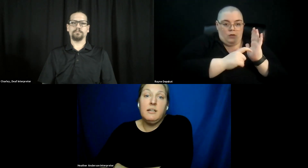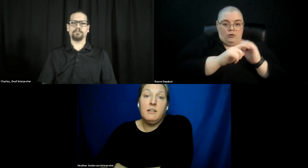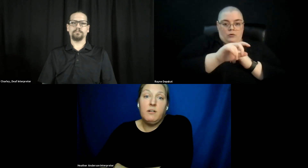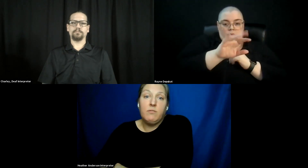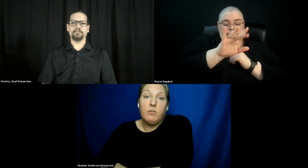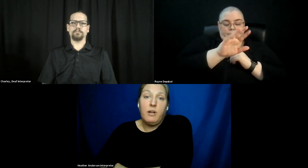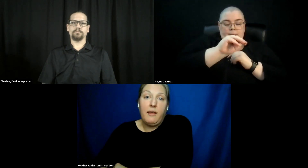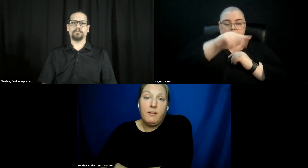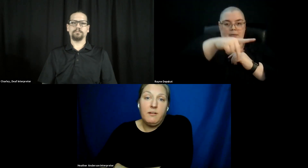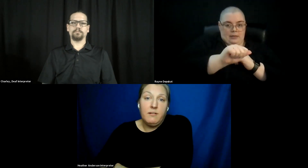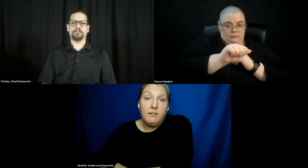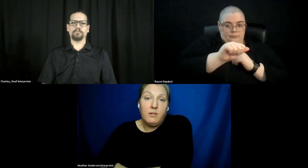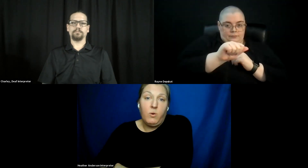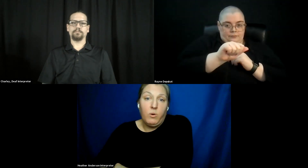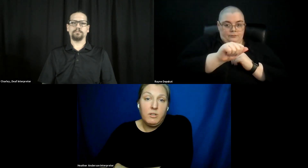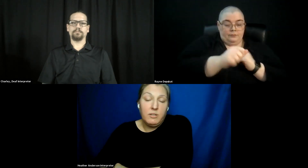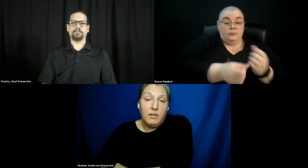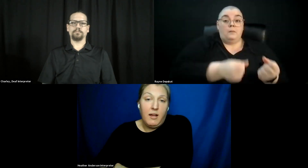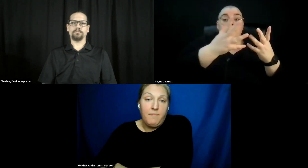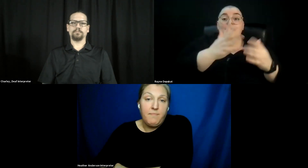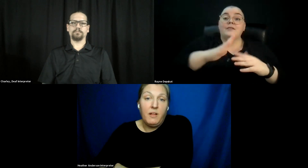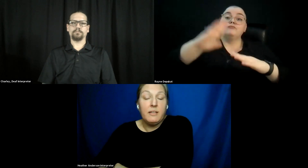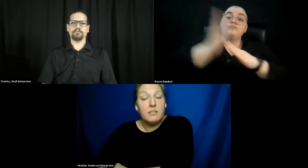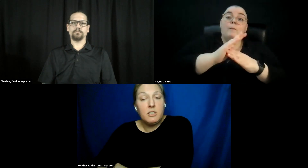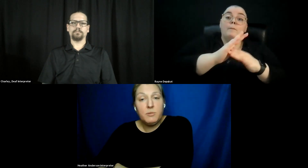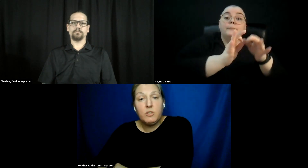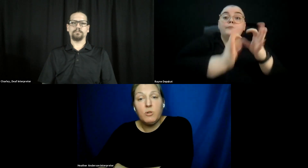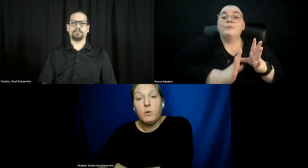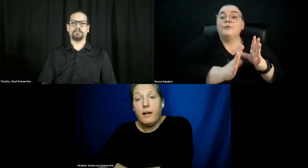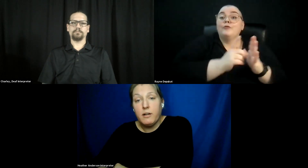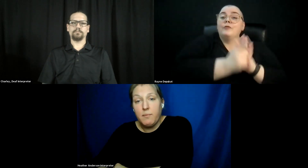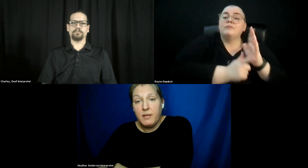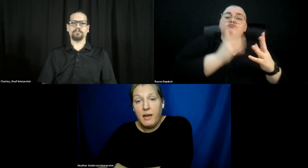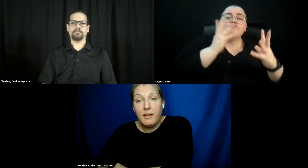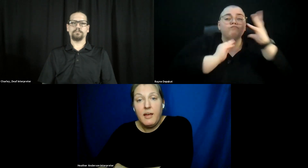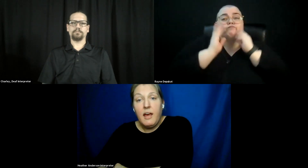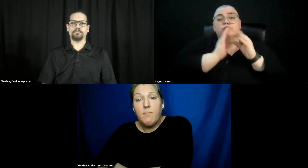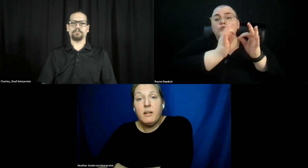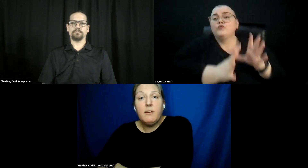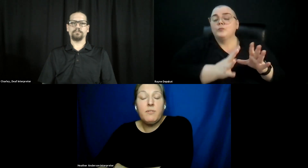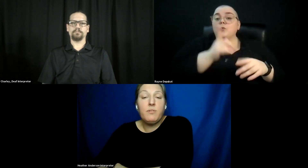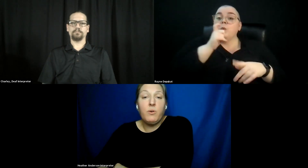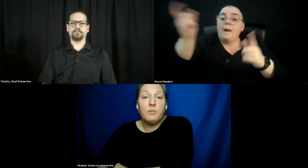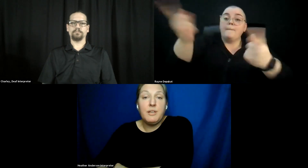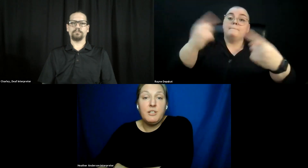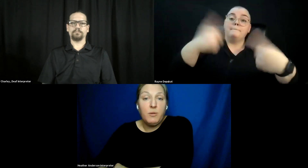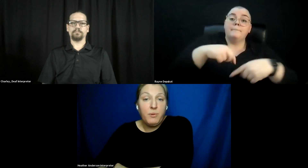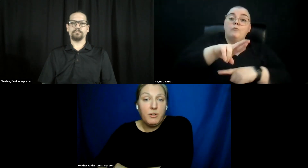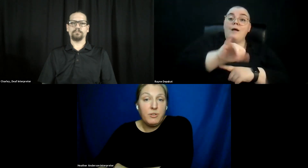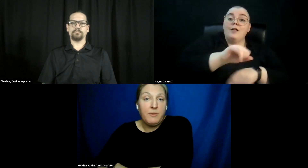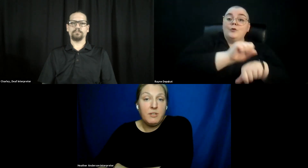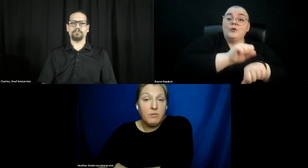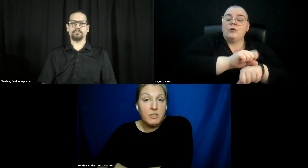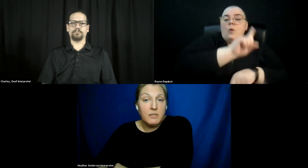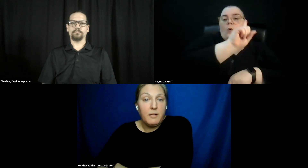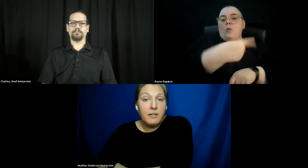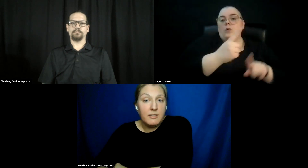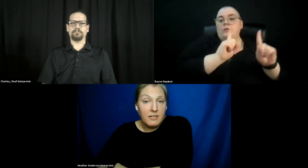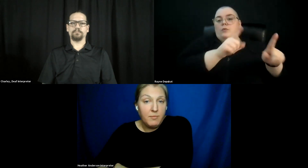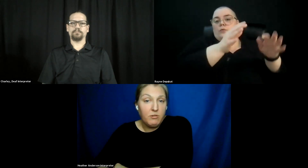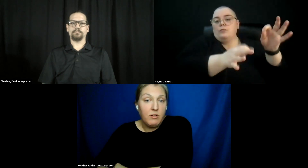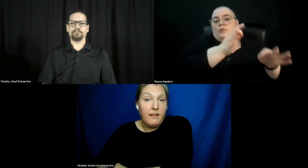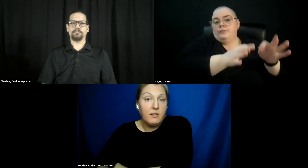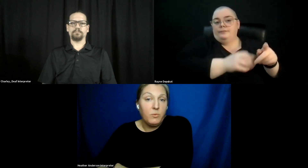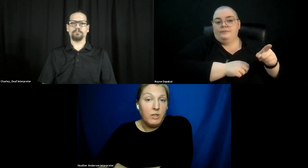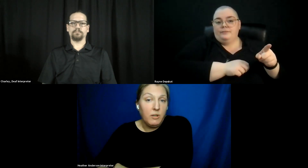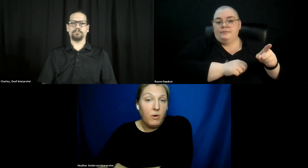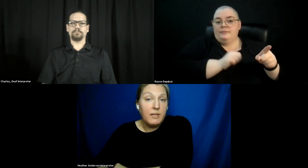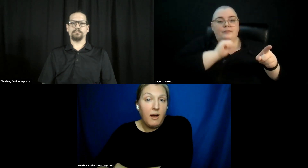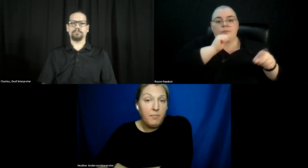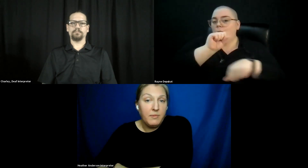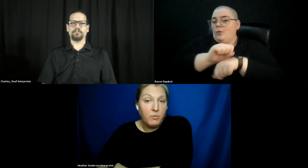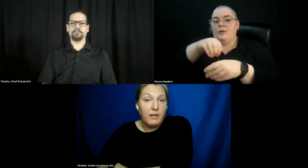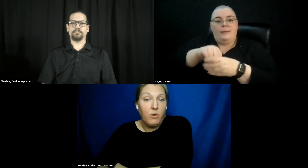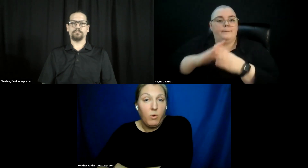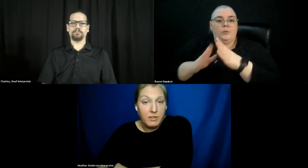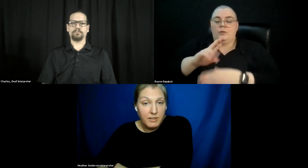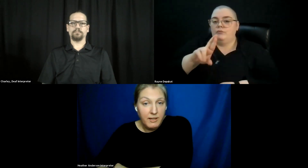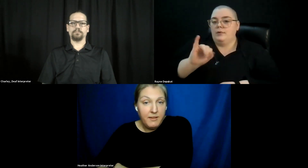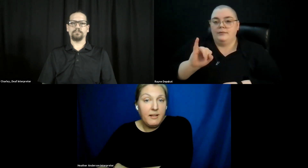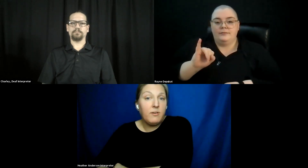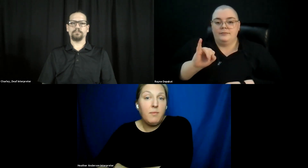Currently, Rhode Island court, a legal interpreters don't require an MPa, and many of those interpreters who have such rich experience and come to Rhode Island to work only come to work in court.